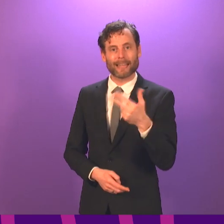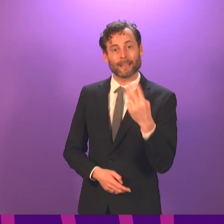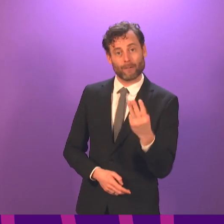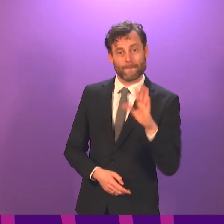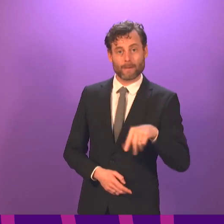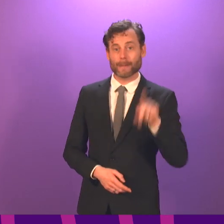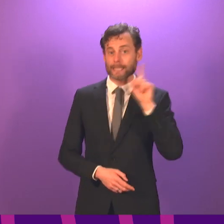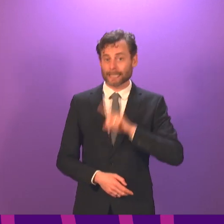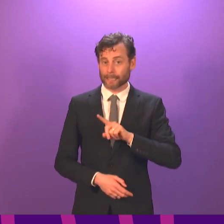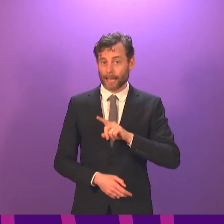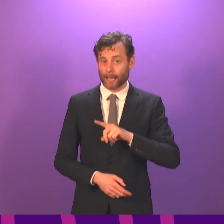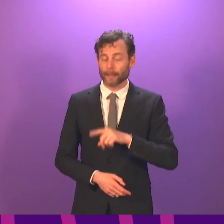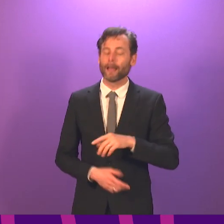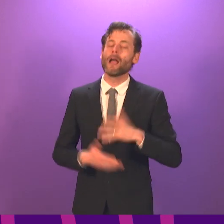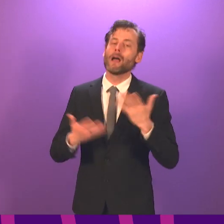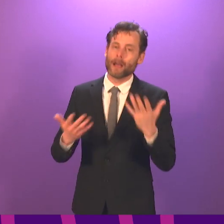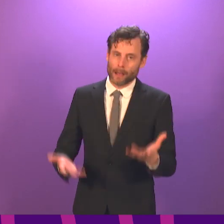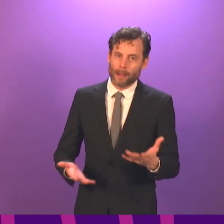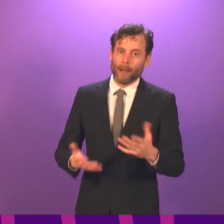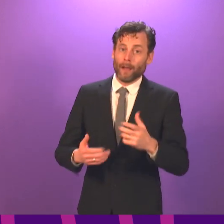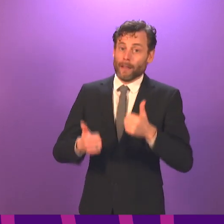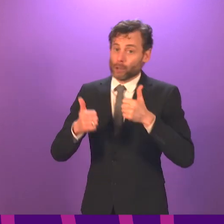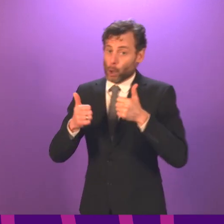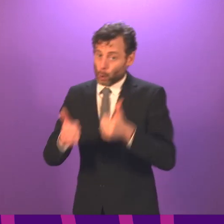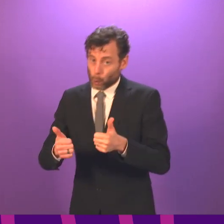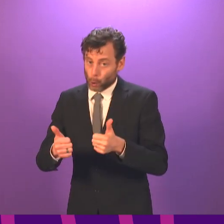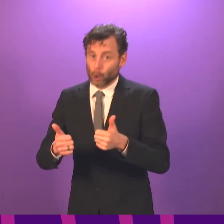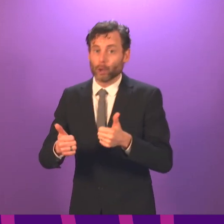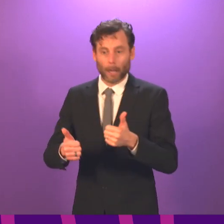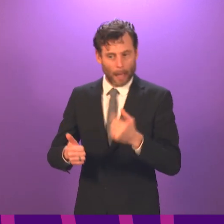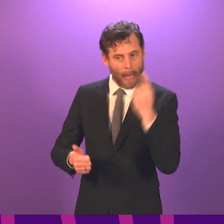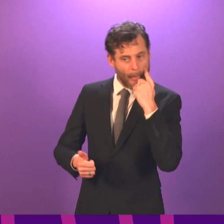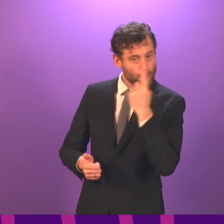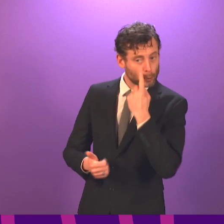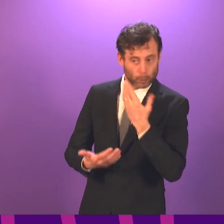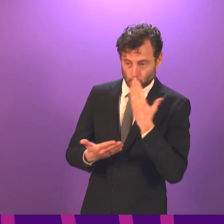since yesterday. There is good and increasing evidence that vaccination is already reducing